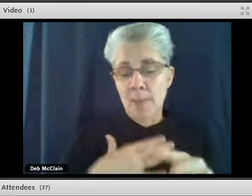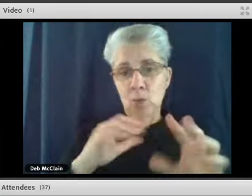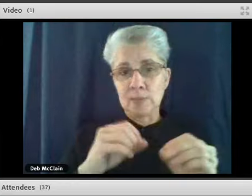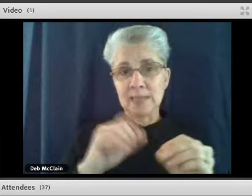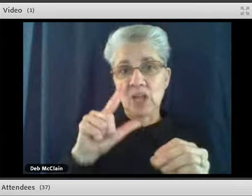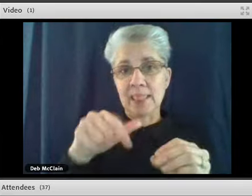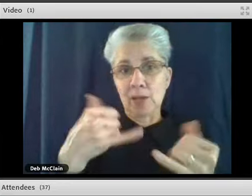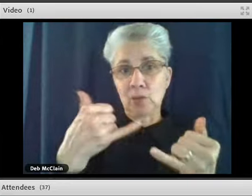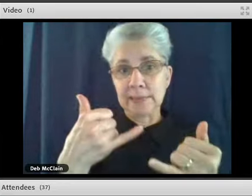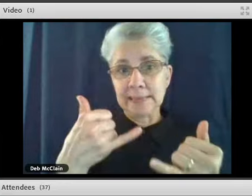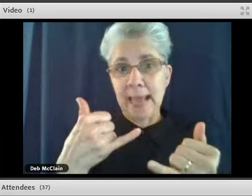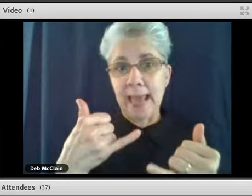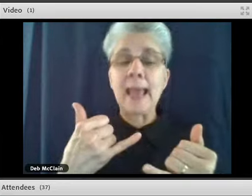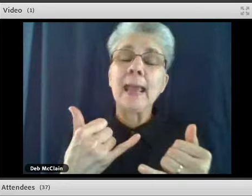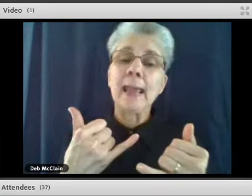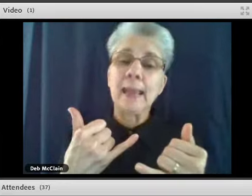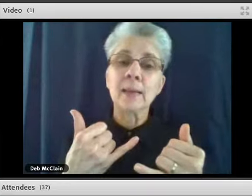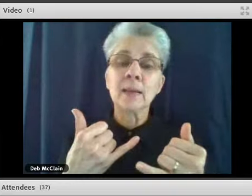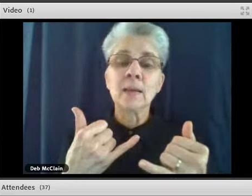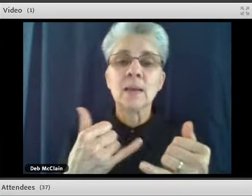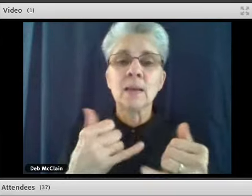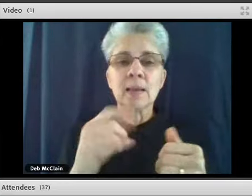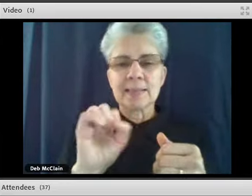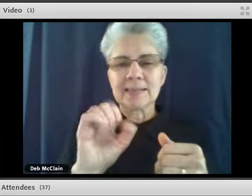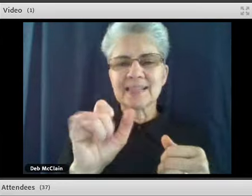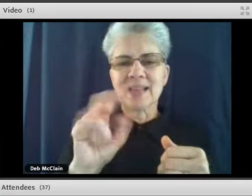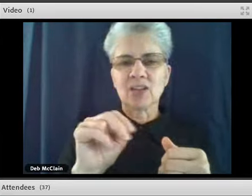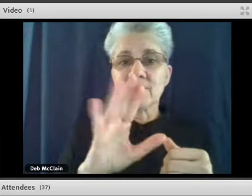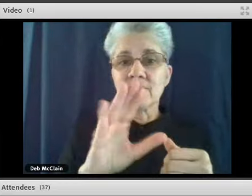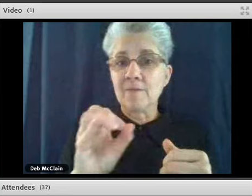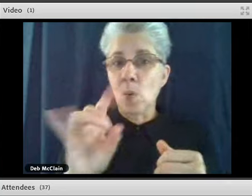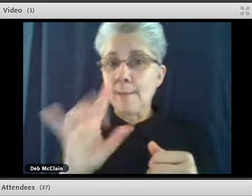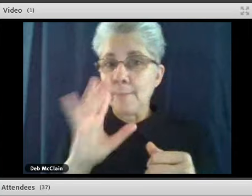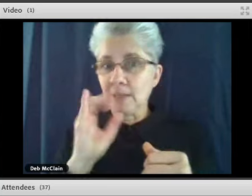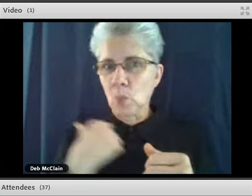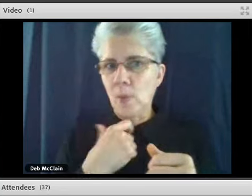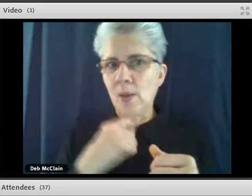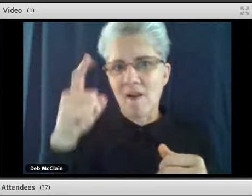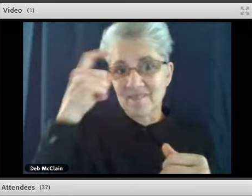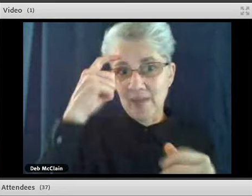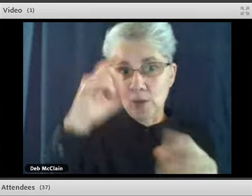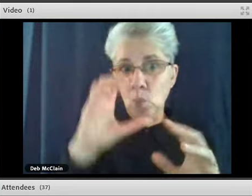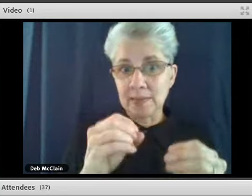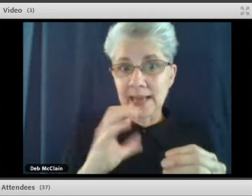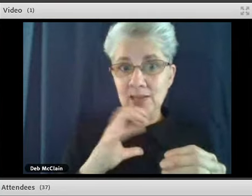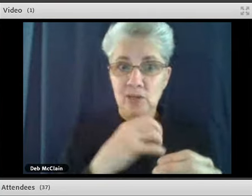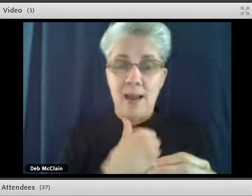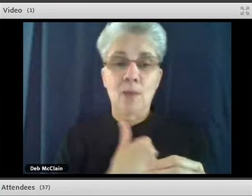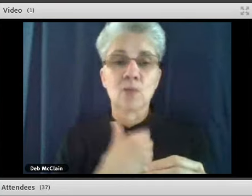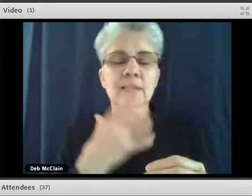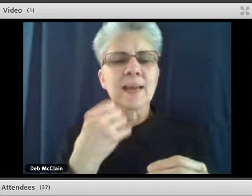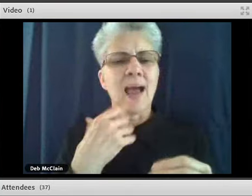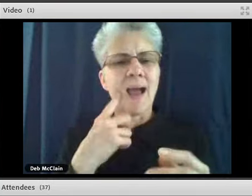for my organization later today, as a matter of fact, on Section 508 -- because, again, we are a federal organization.